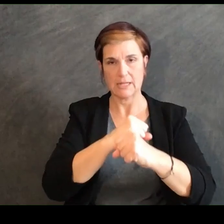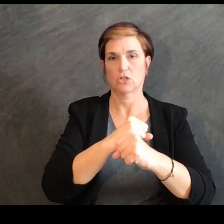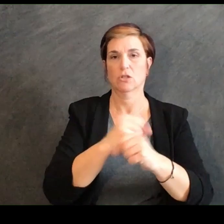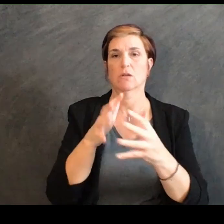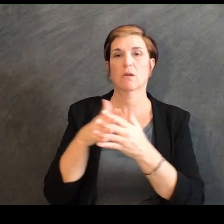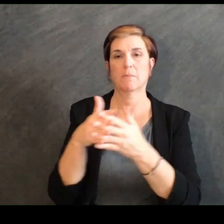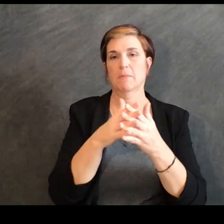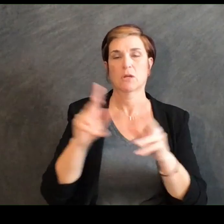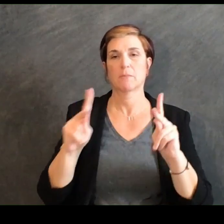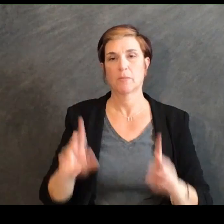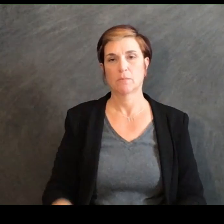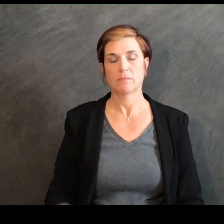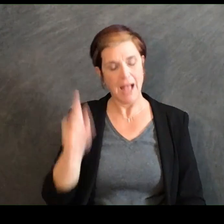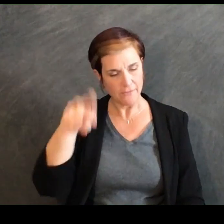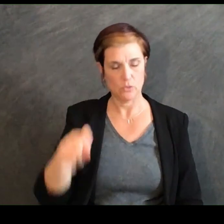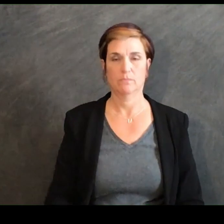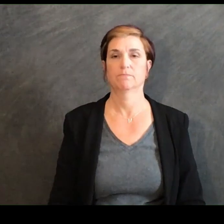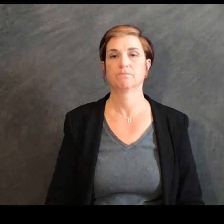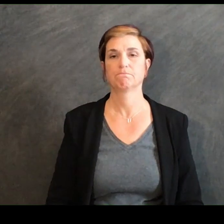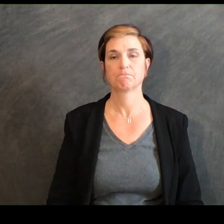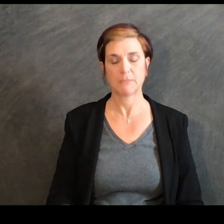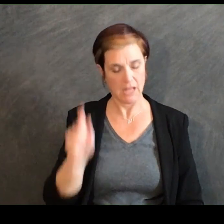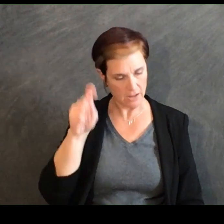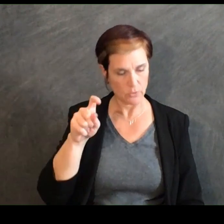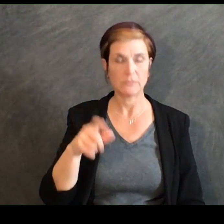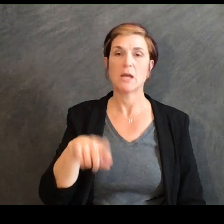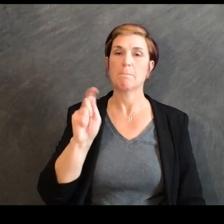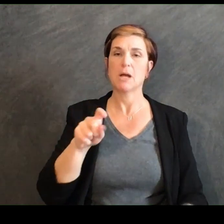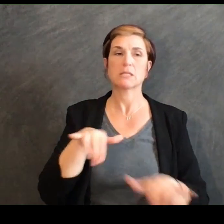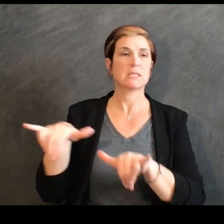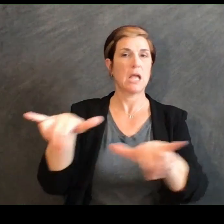we need to be consistent and adopting measures to limit the spread of the